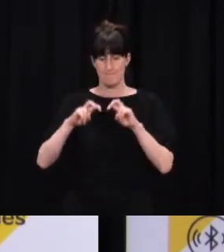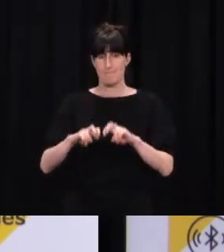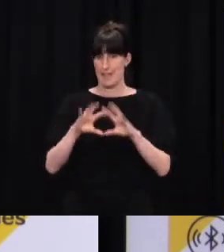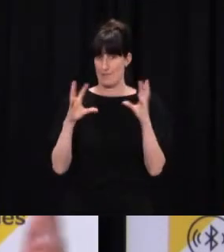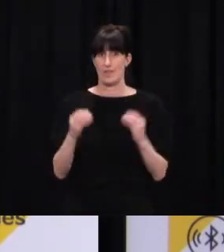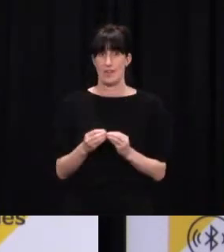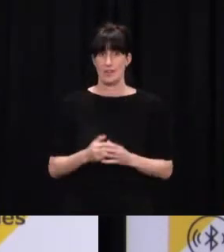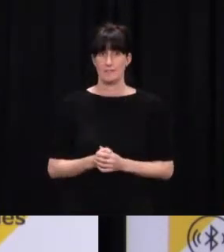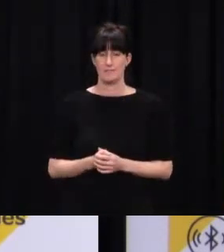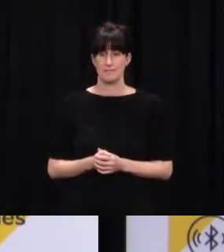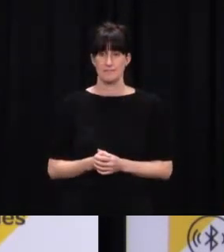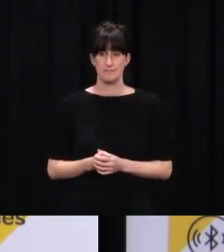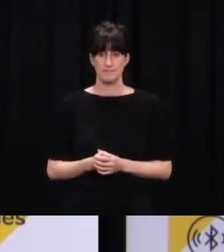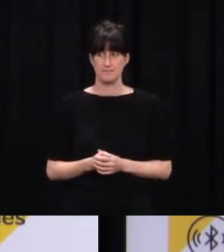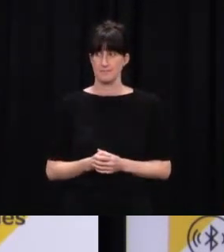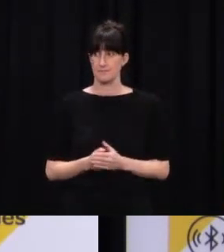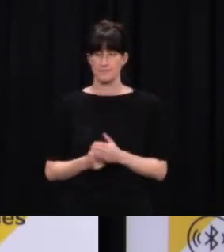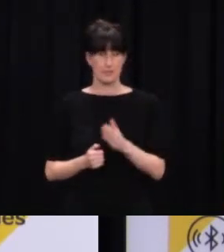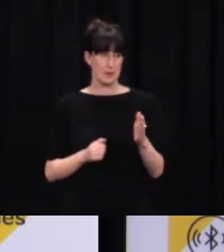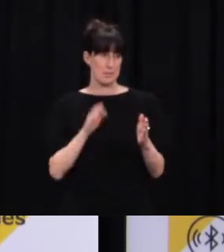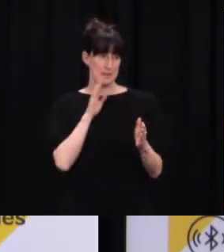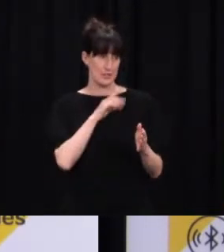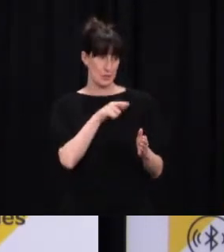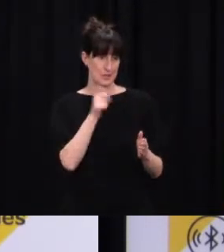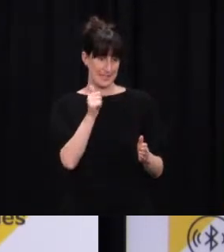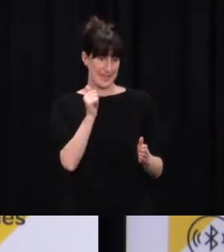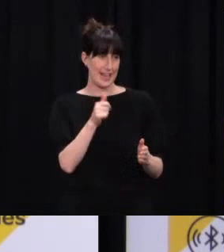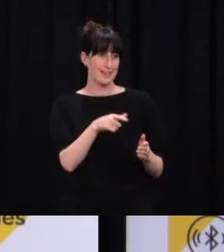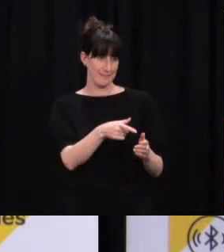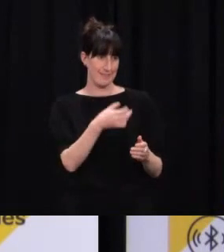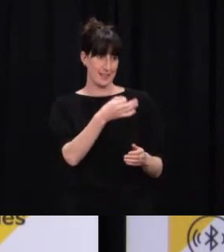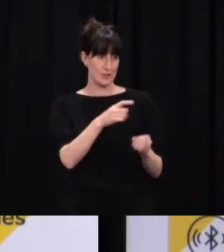reports that is an issue of